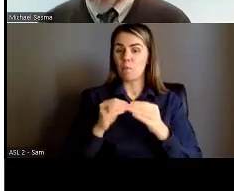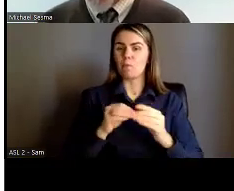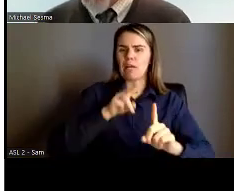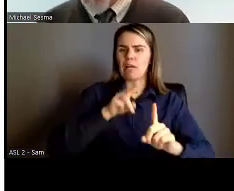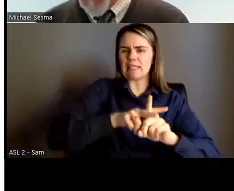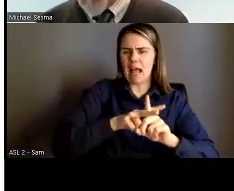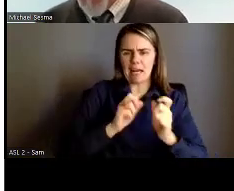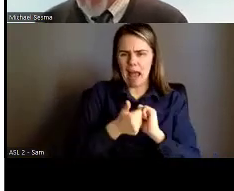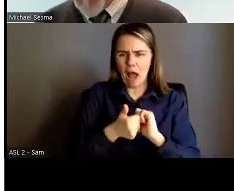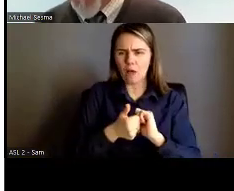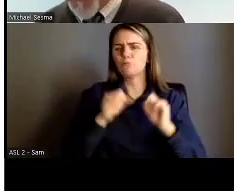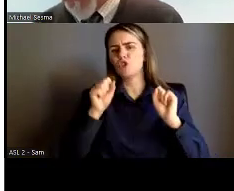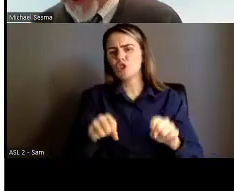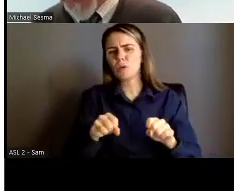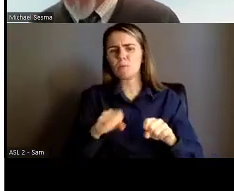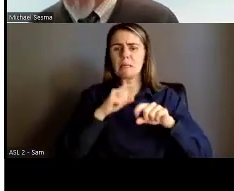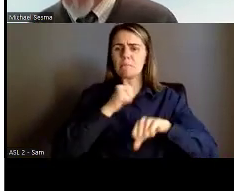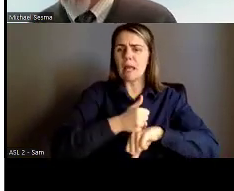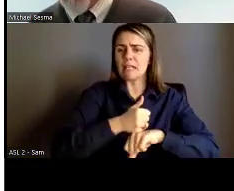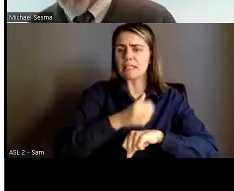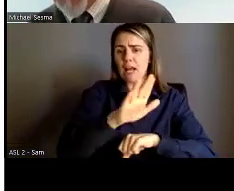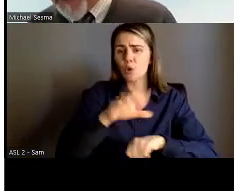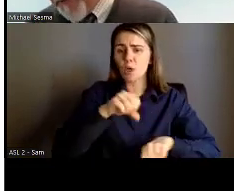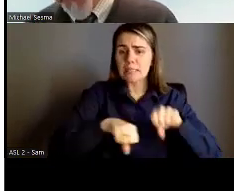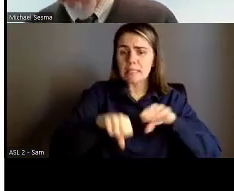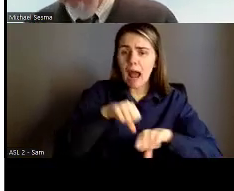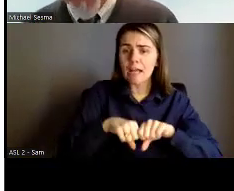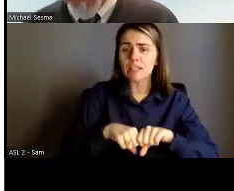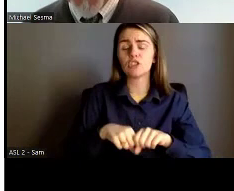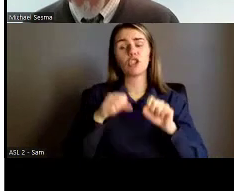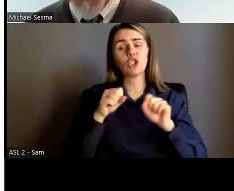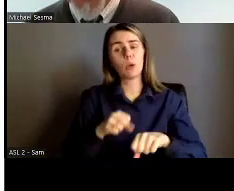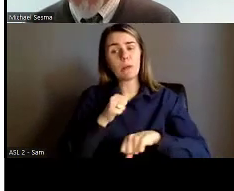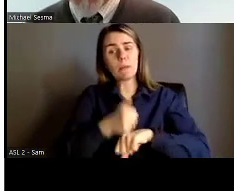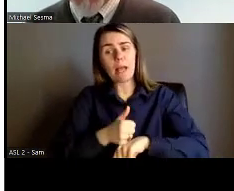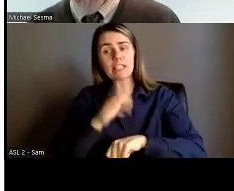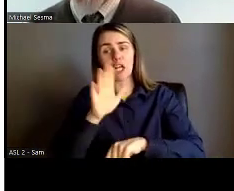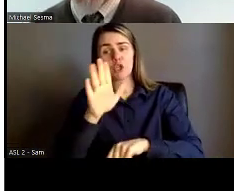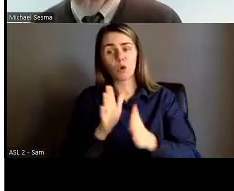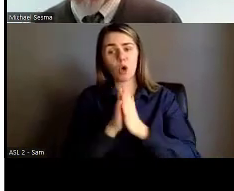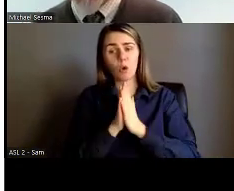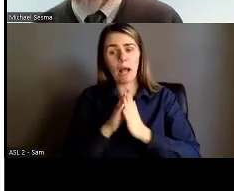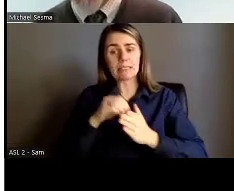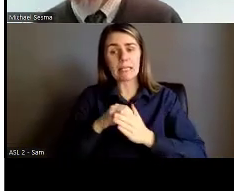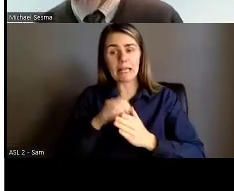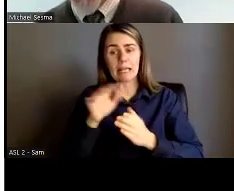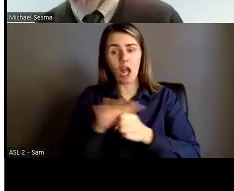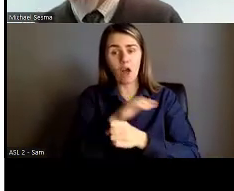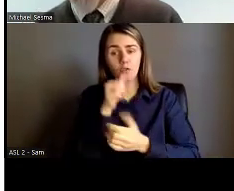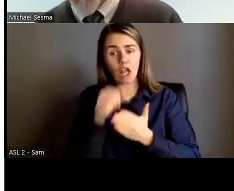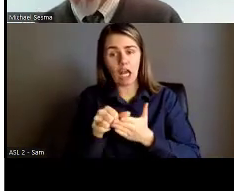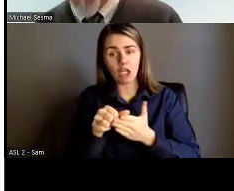or it could be based on what you've asked for in your cover letter. So once they've done that, they also assign it to an integrated review group.